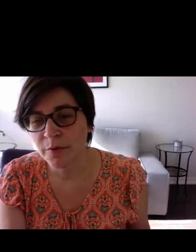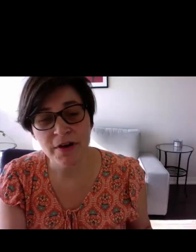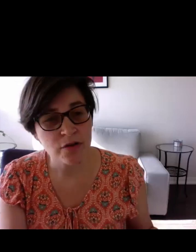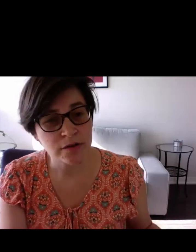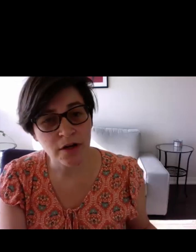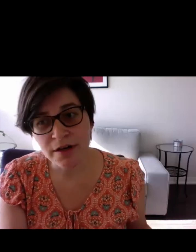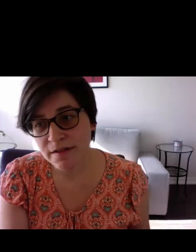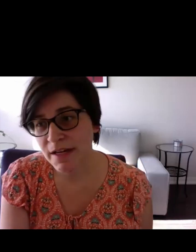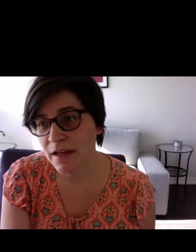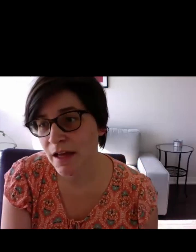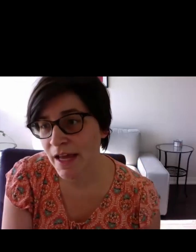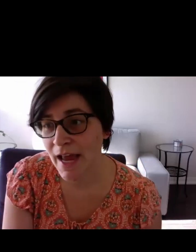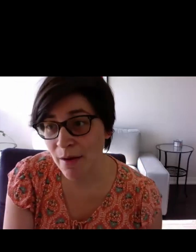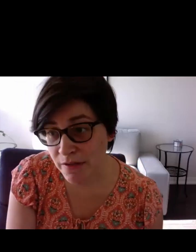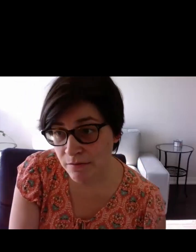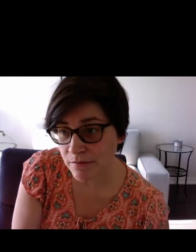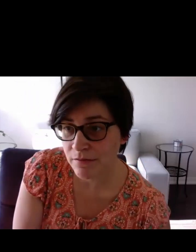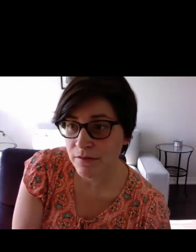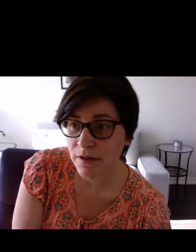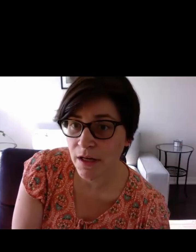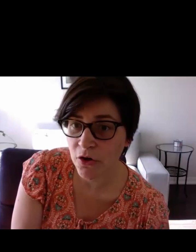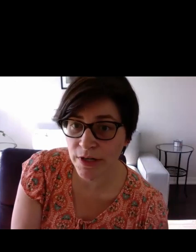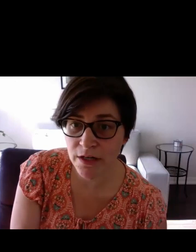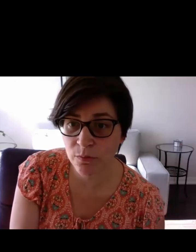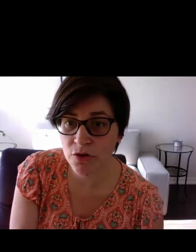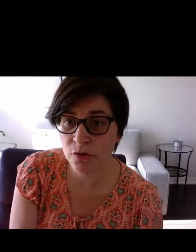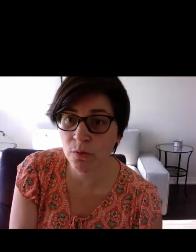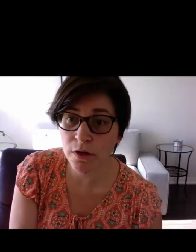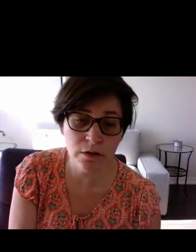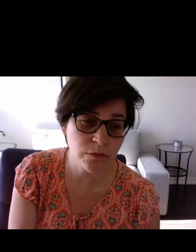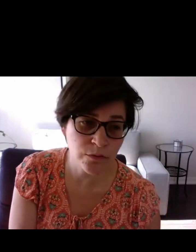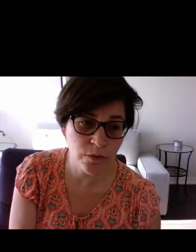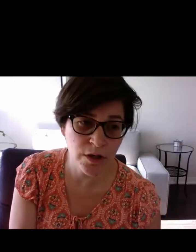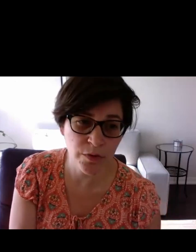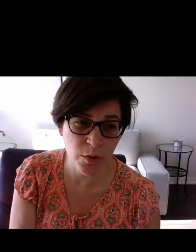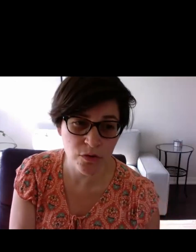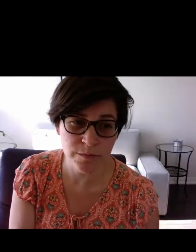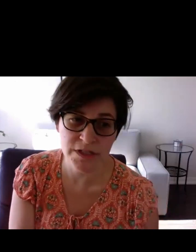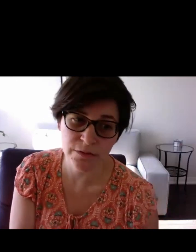screen. Professional artist, Anne Abbot, created original work for our promotional materials.